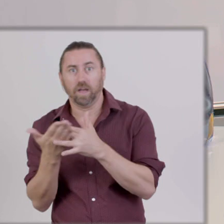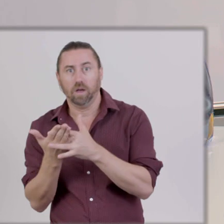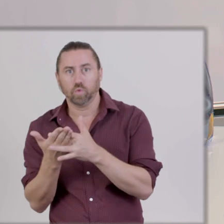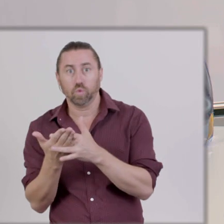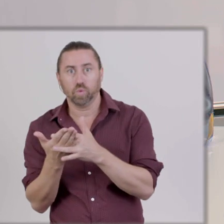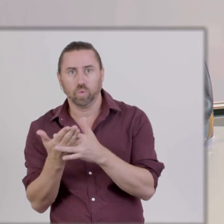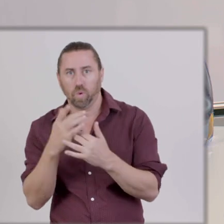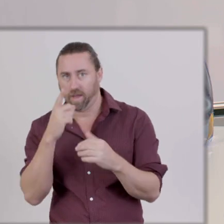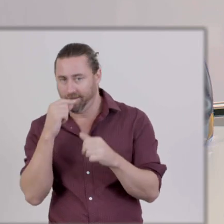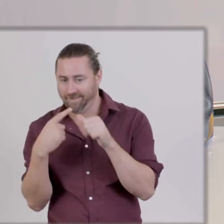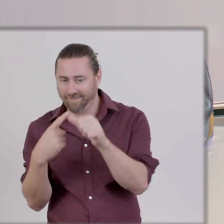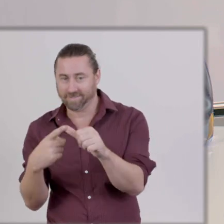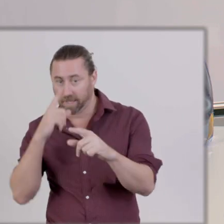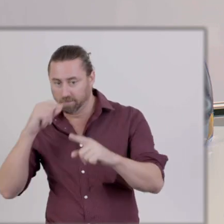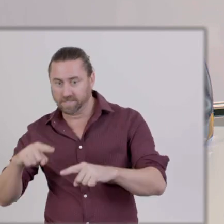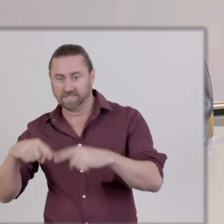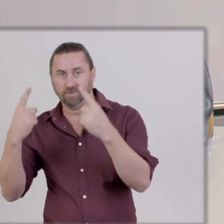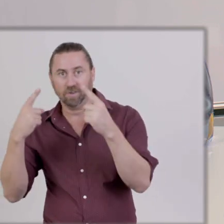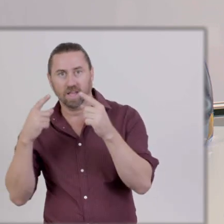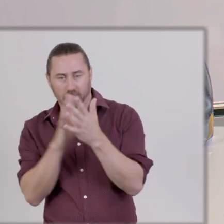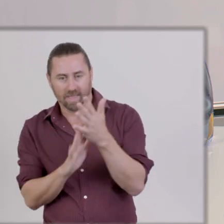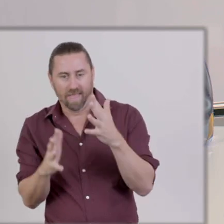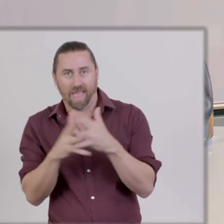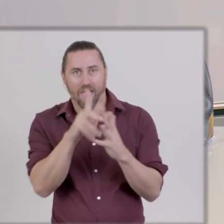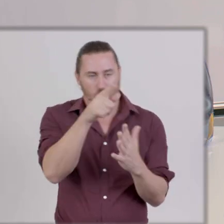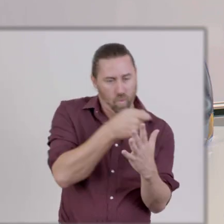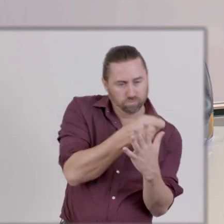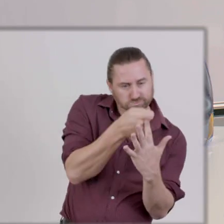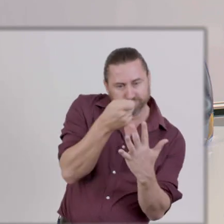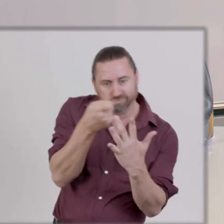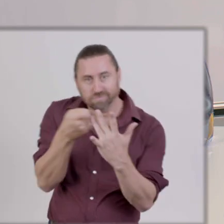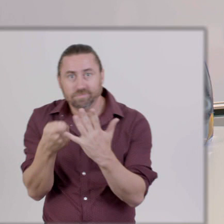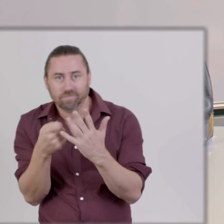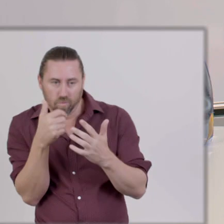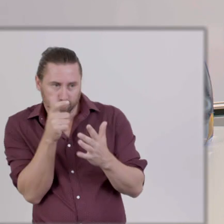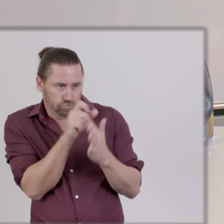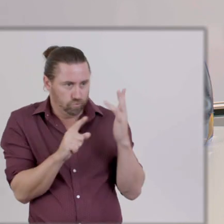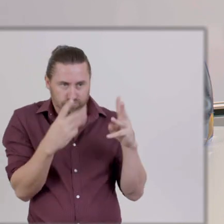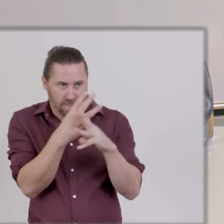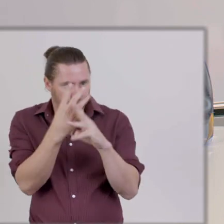as we've seen the answer change depending on the order the operations are carried out.